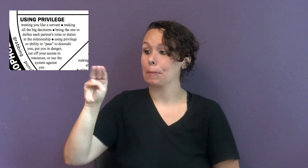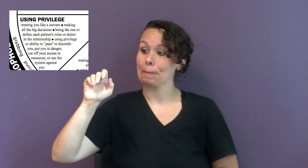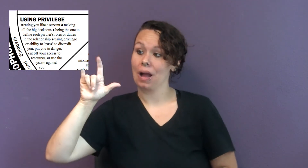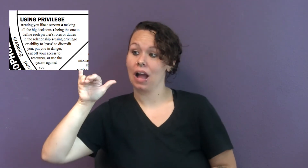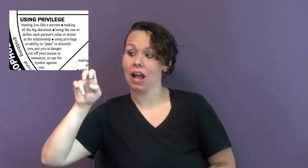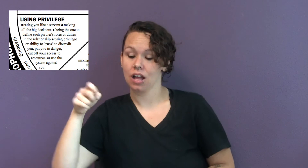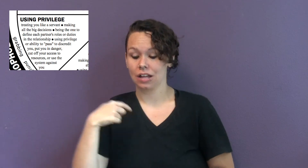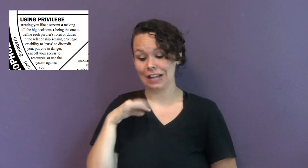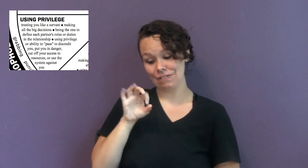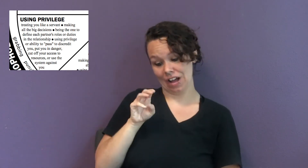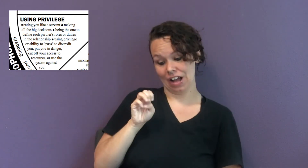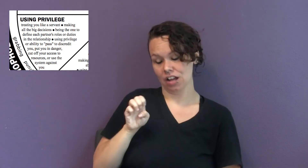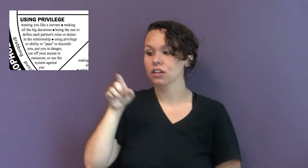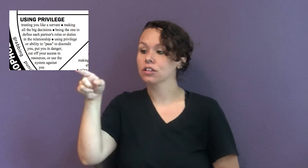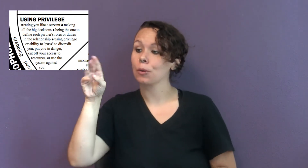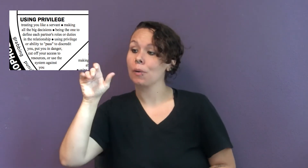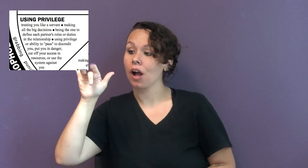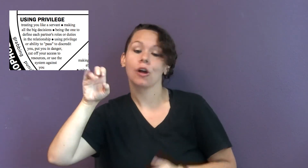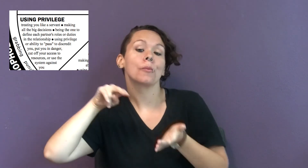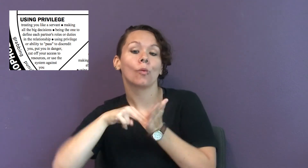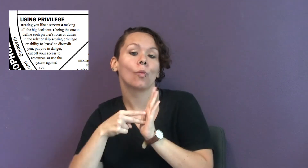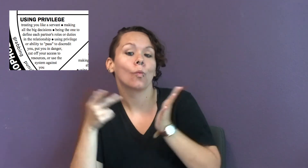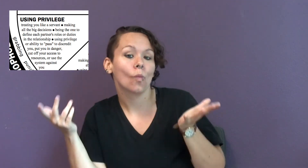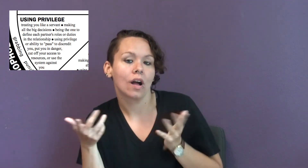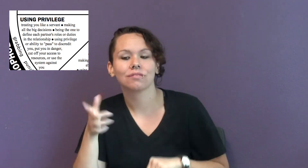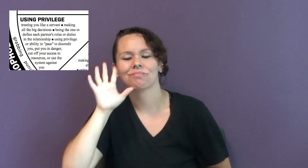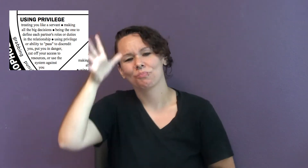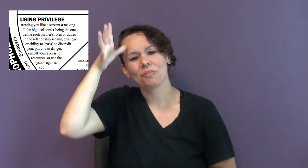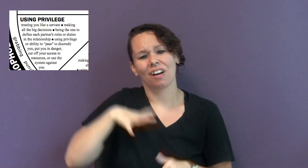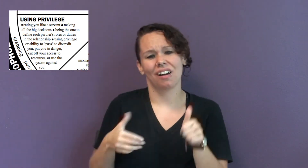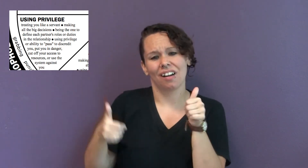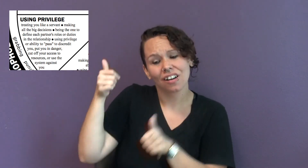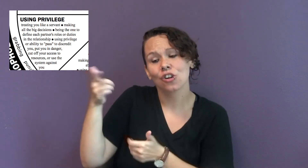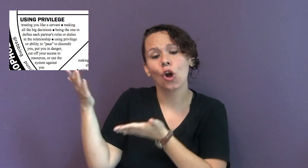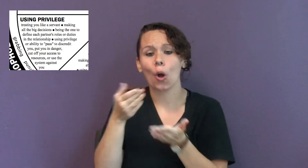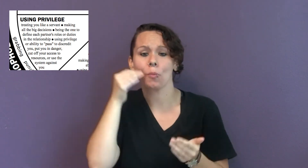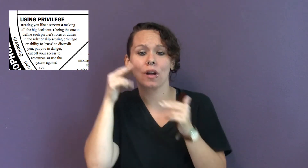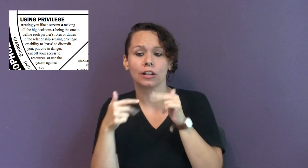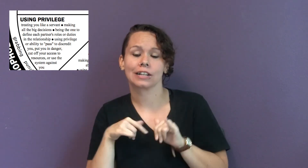For example, you are masculine and i am femme, which means you are head of the house, bring home the bacon